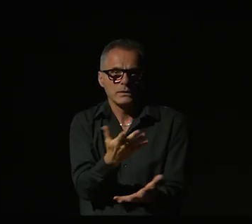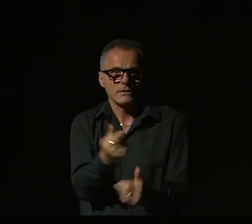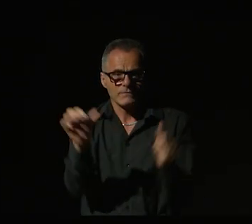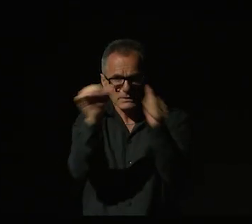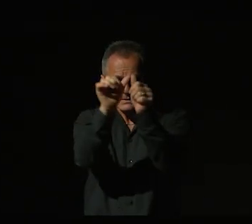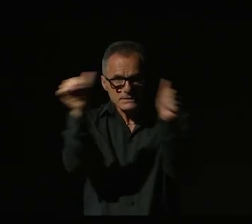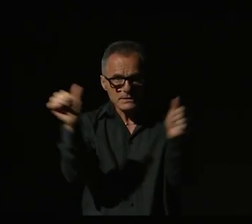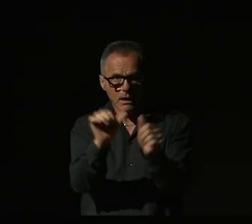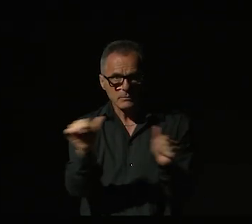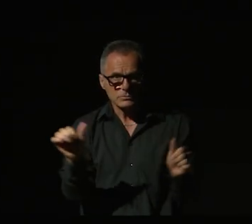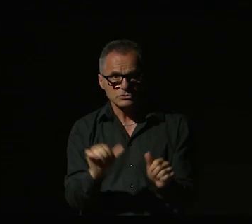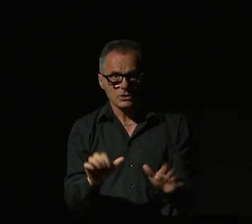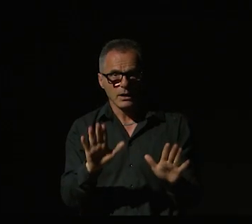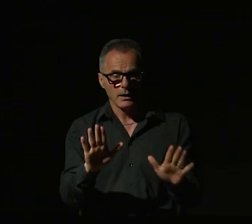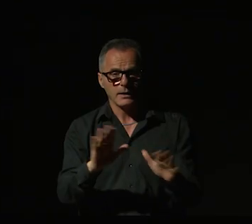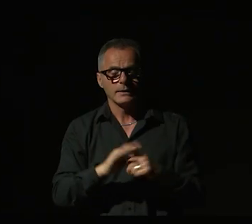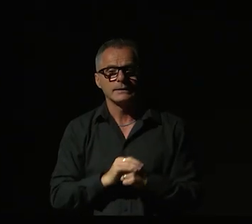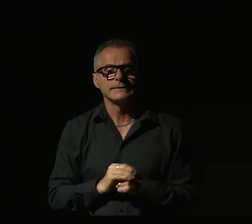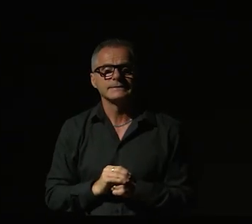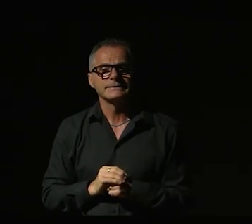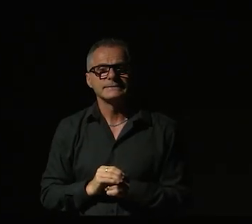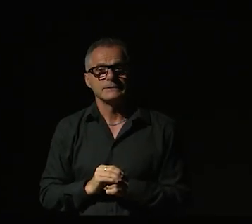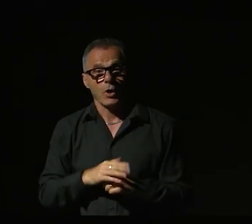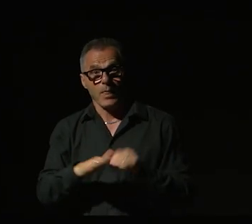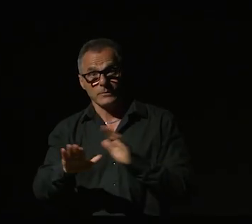and the group of Pan and Daphnis on the right.